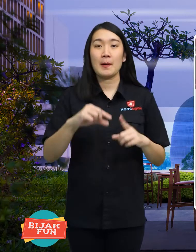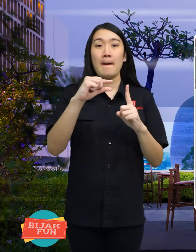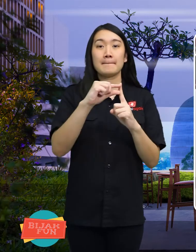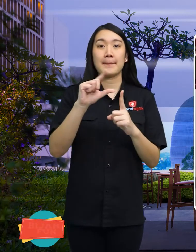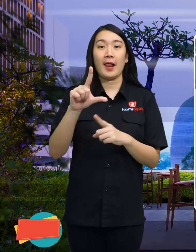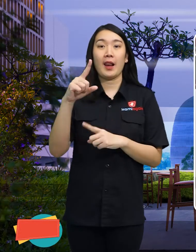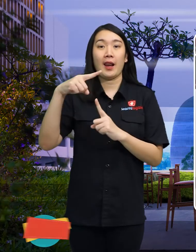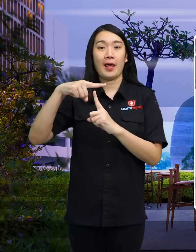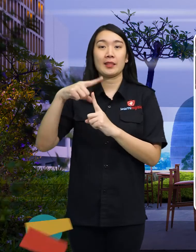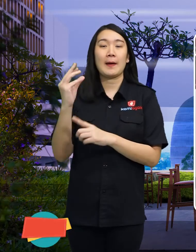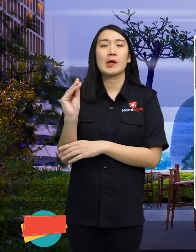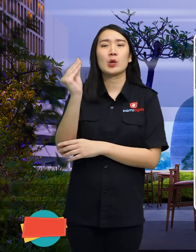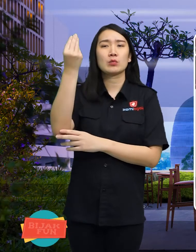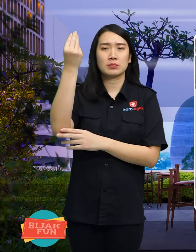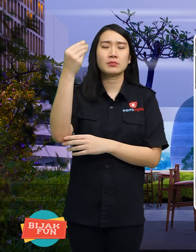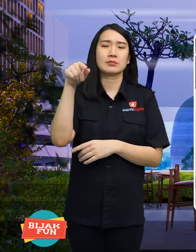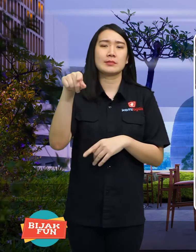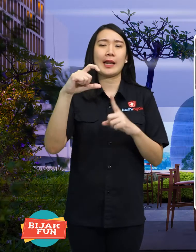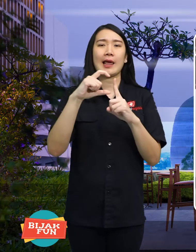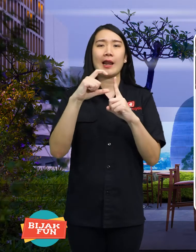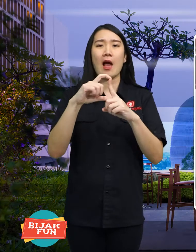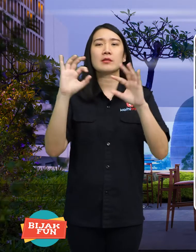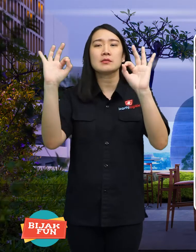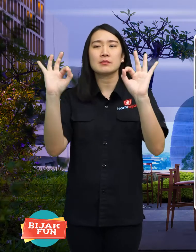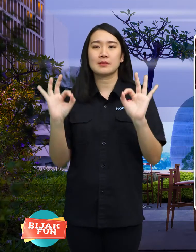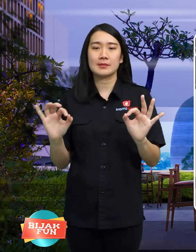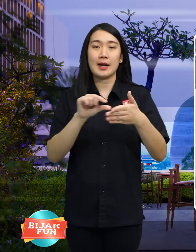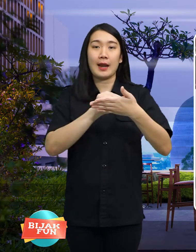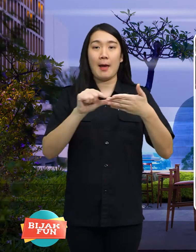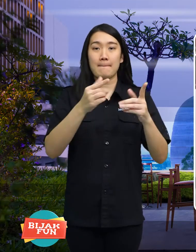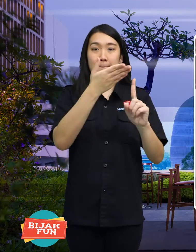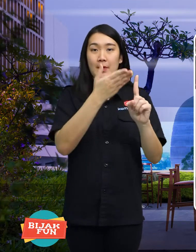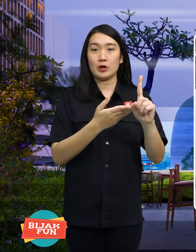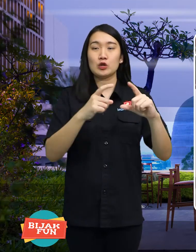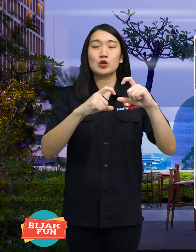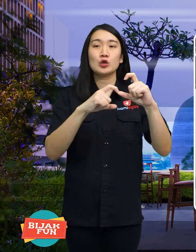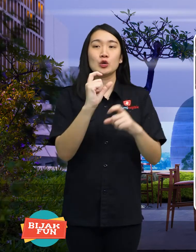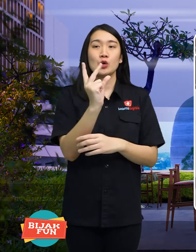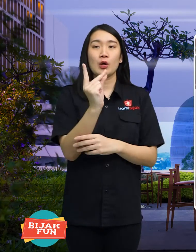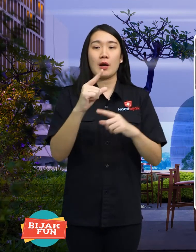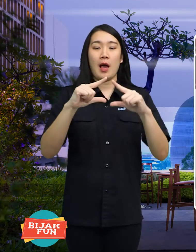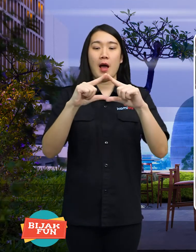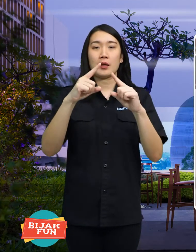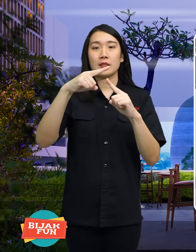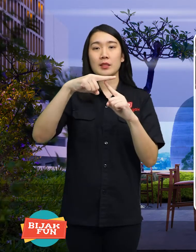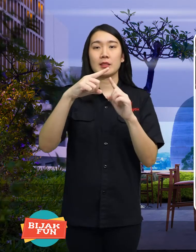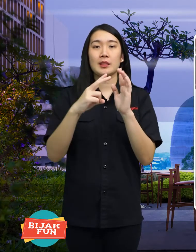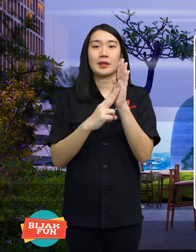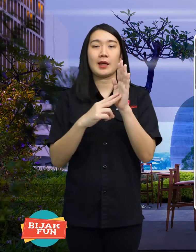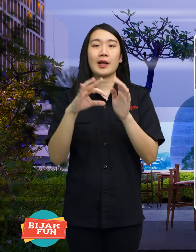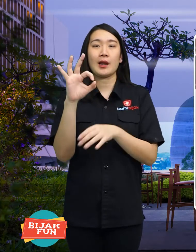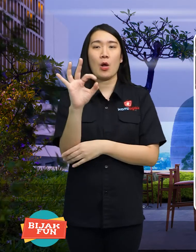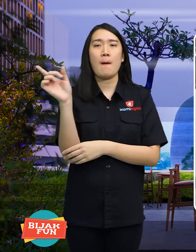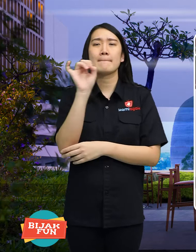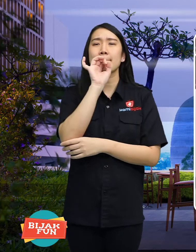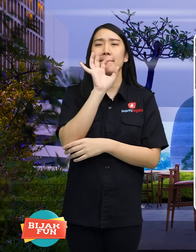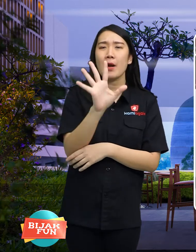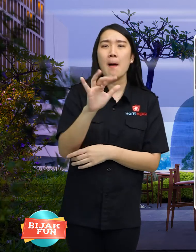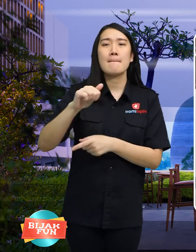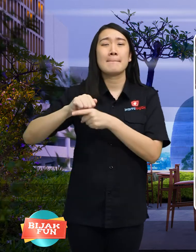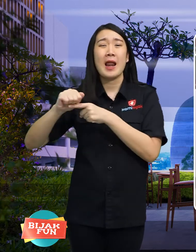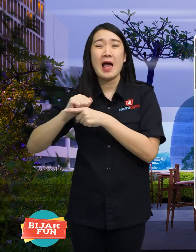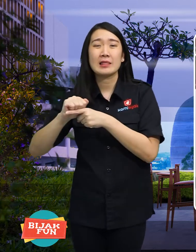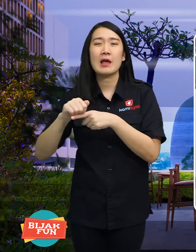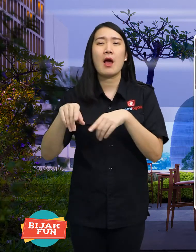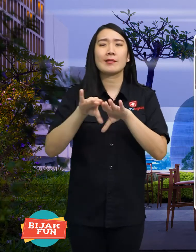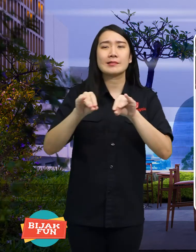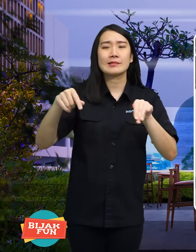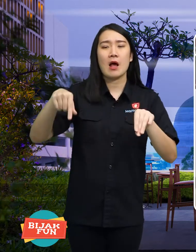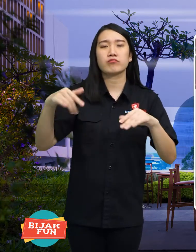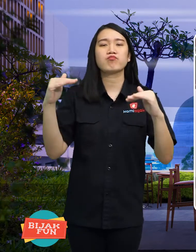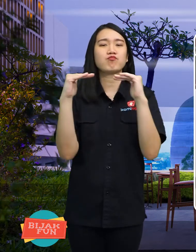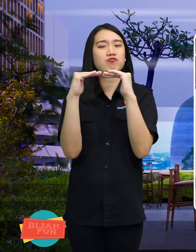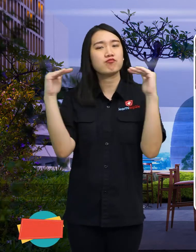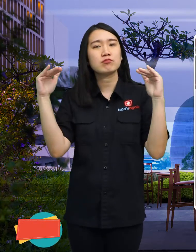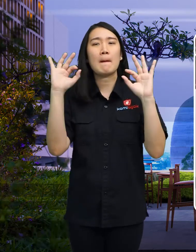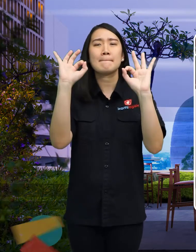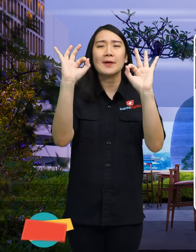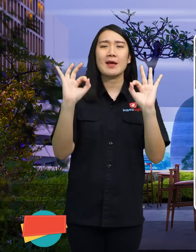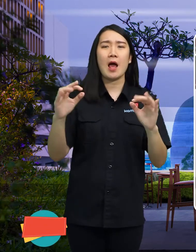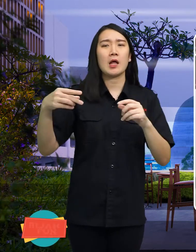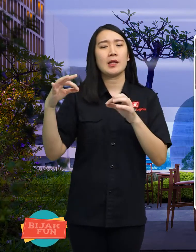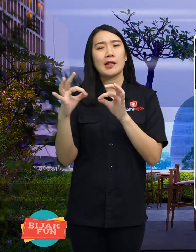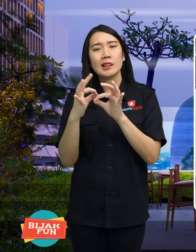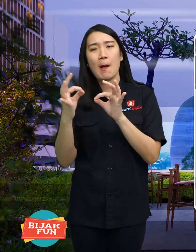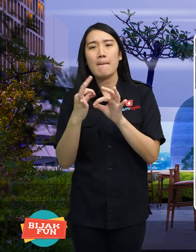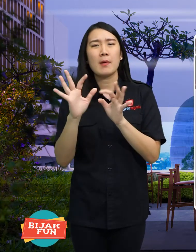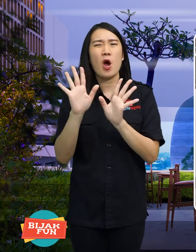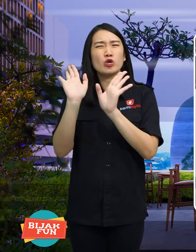Acting Head of the Education Office, Suratno said: This job training is equivalent to applied education